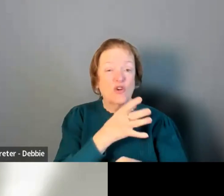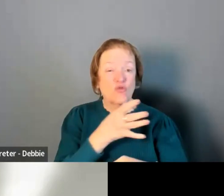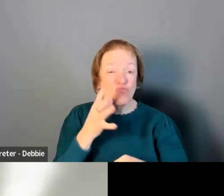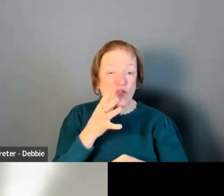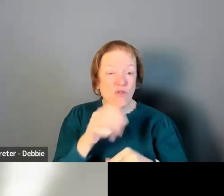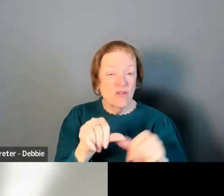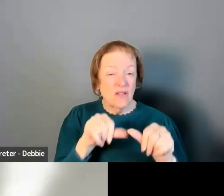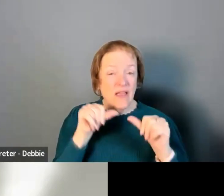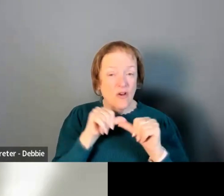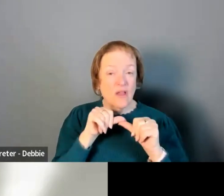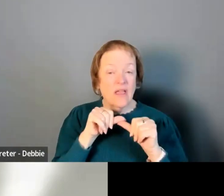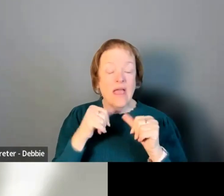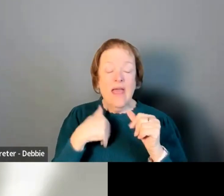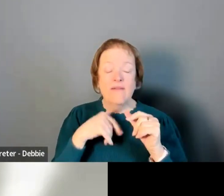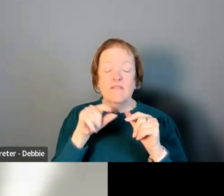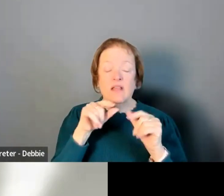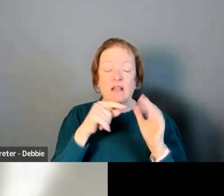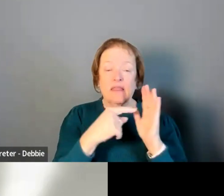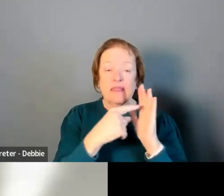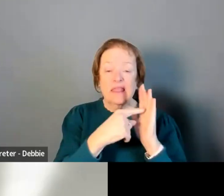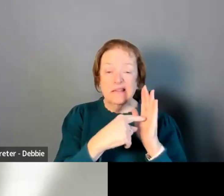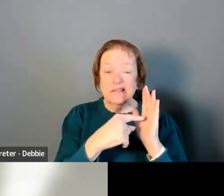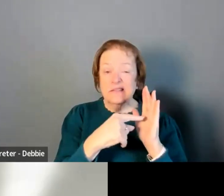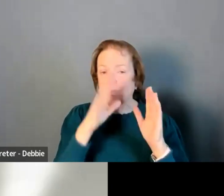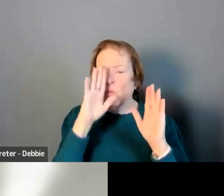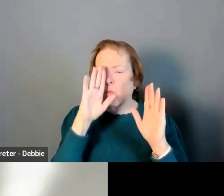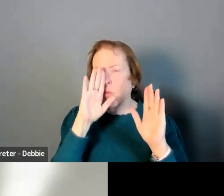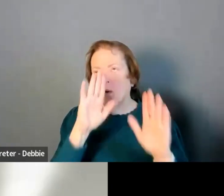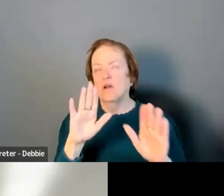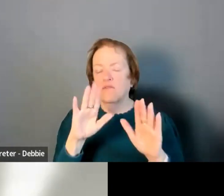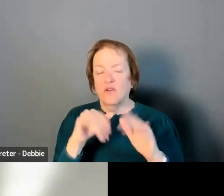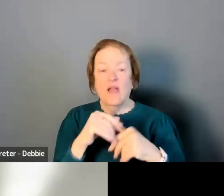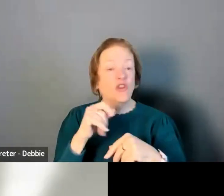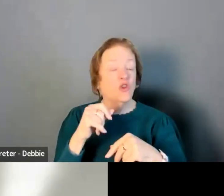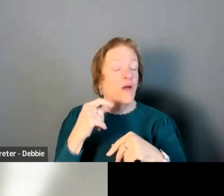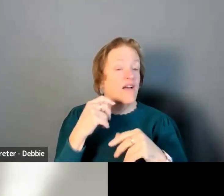works wonders if you have a student that their Phonak hearing aid went in for repair,